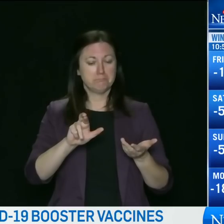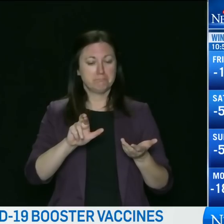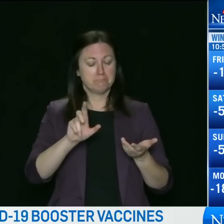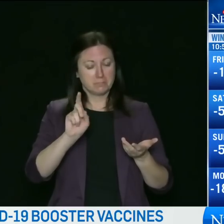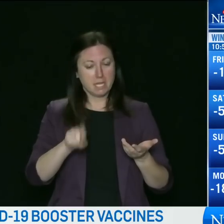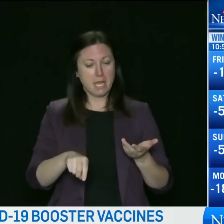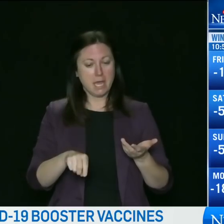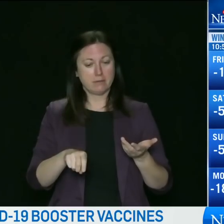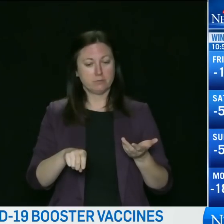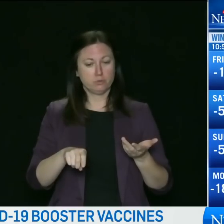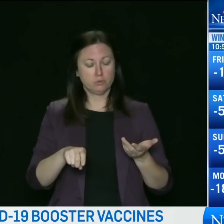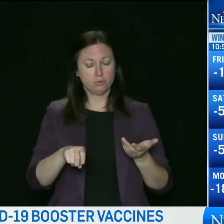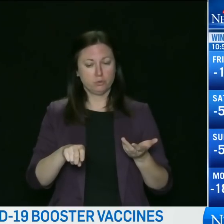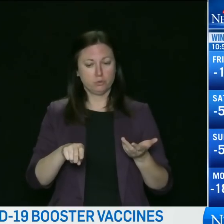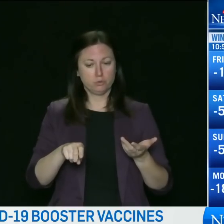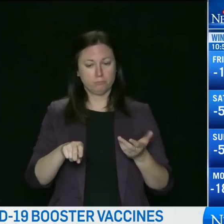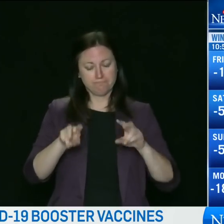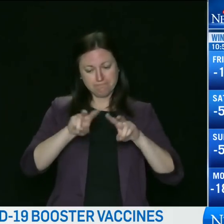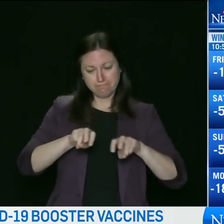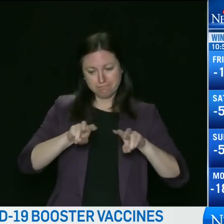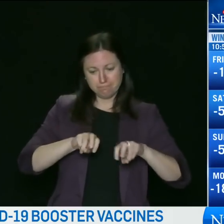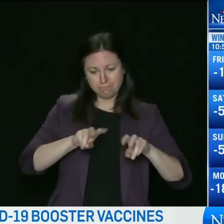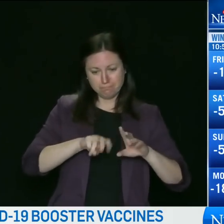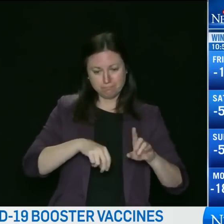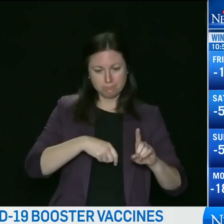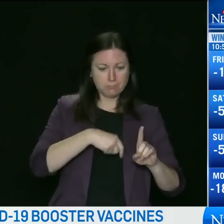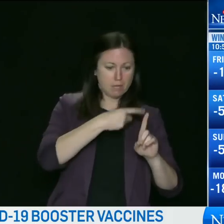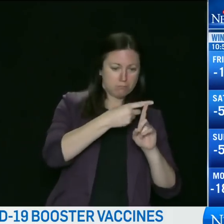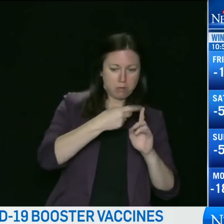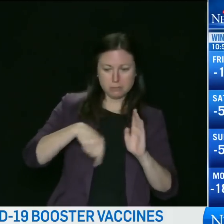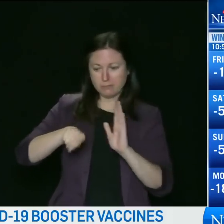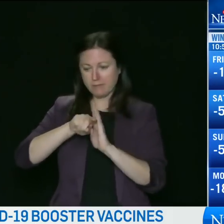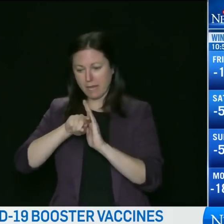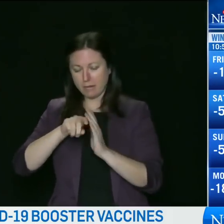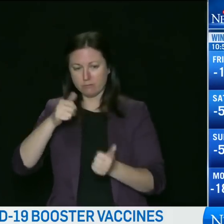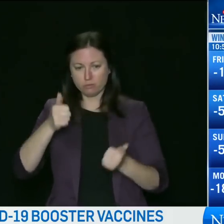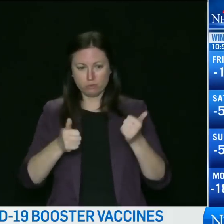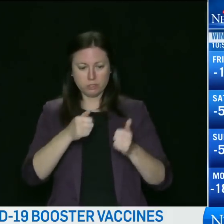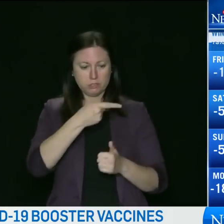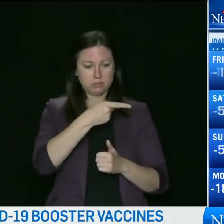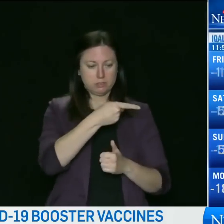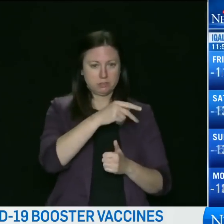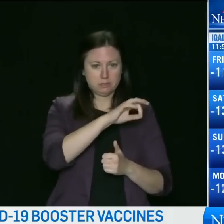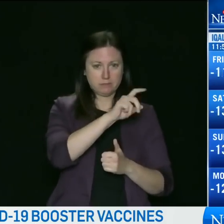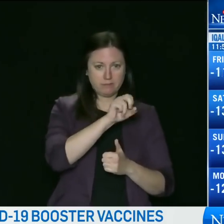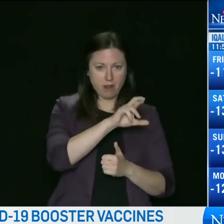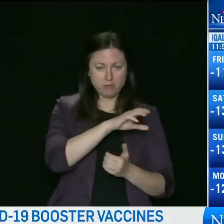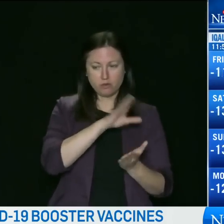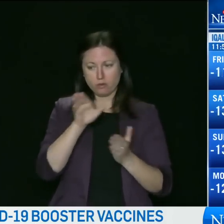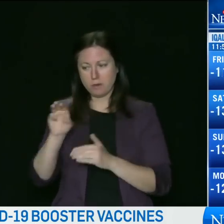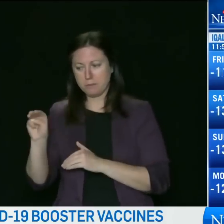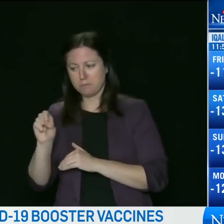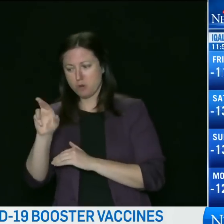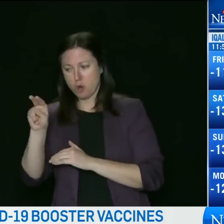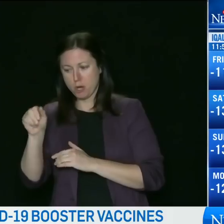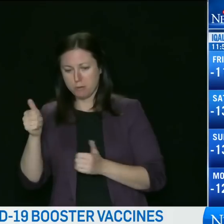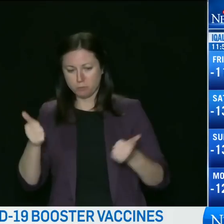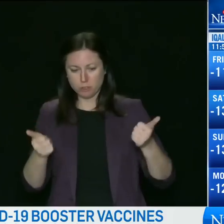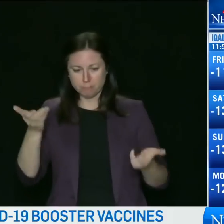SAID TODAY, WE HAVE TO LOOK AT